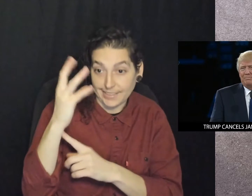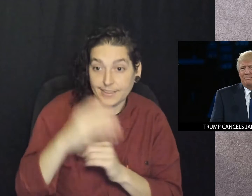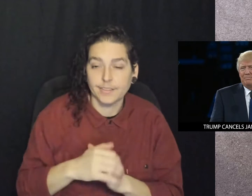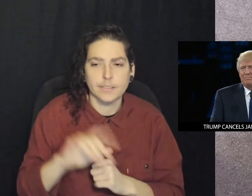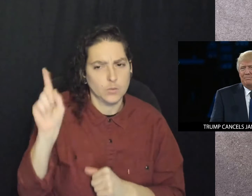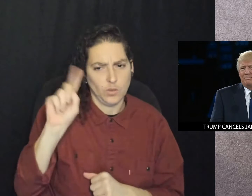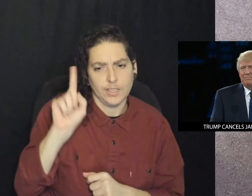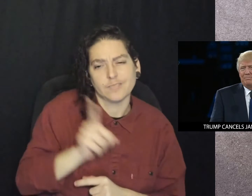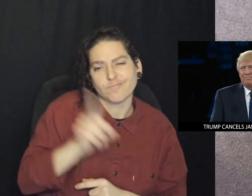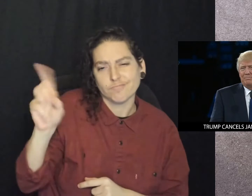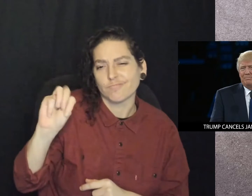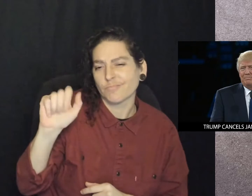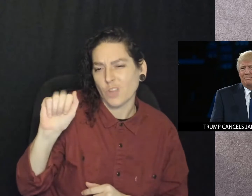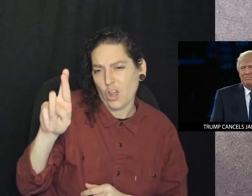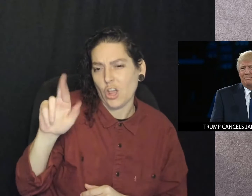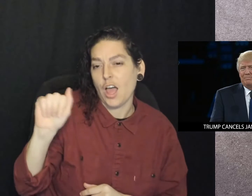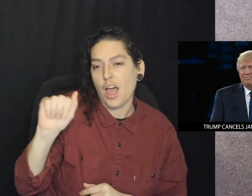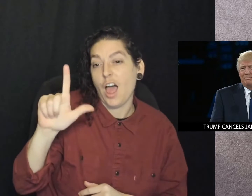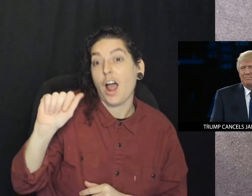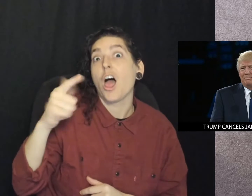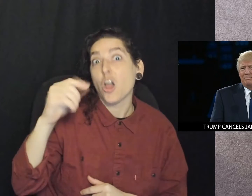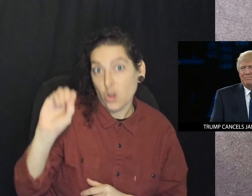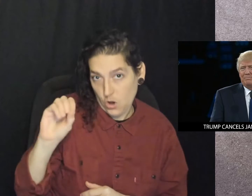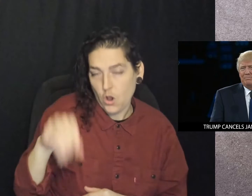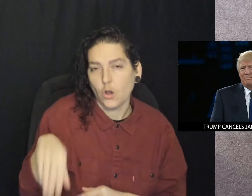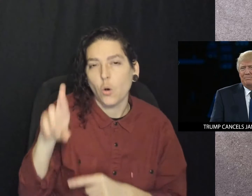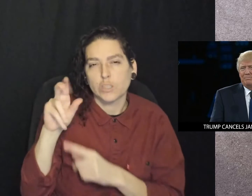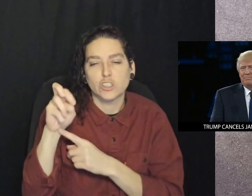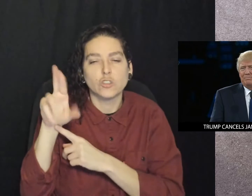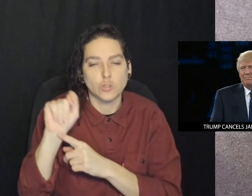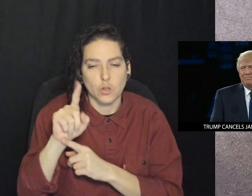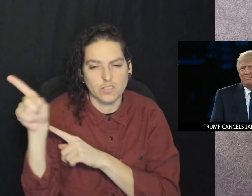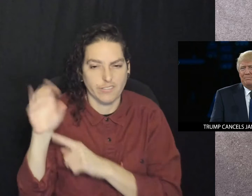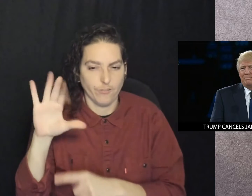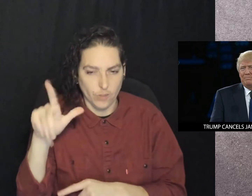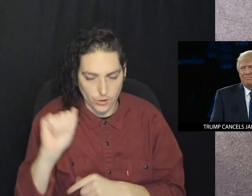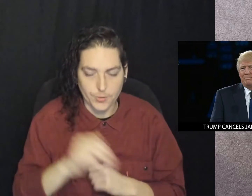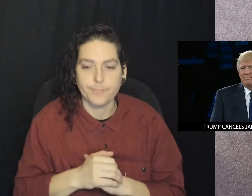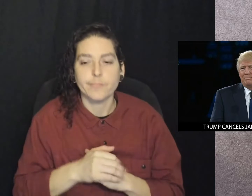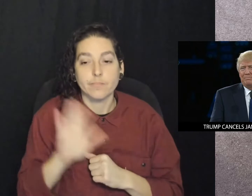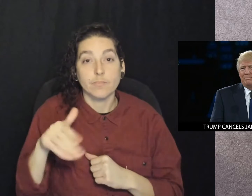former president Donald Trump has canceled his press conference scheduled for January